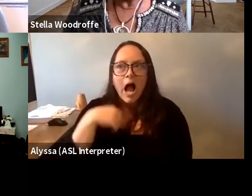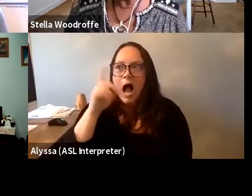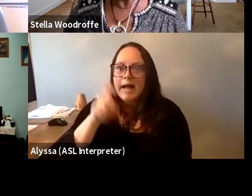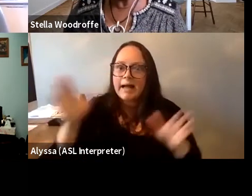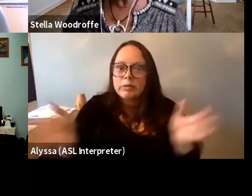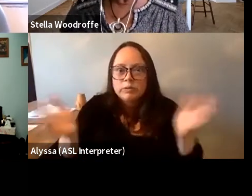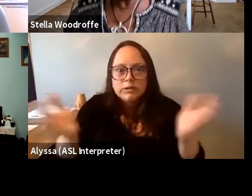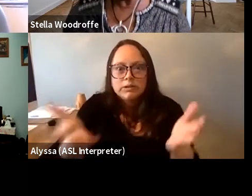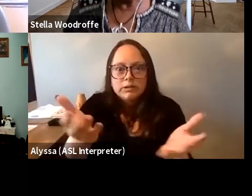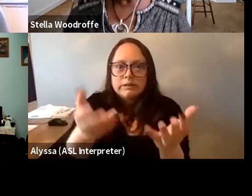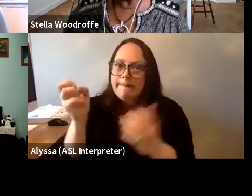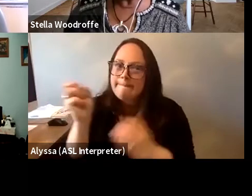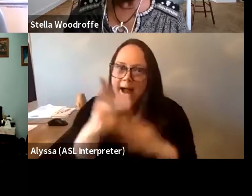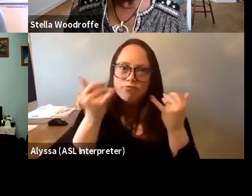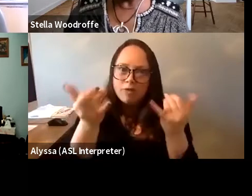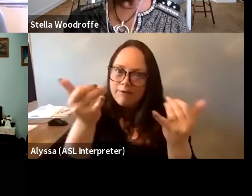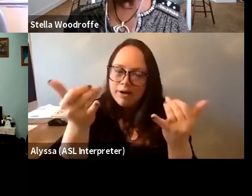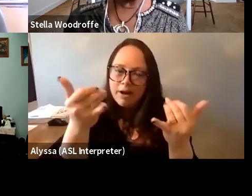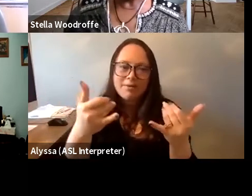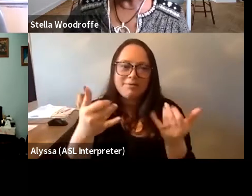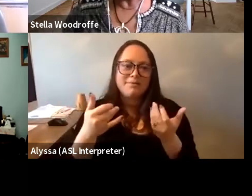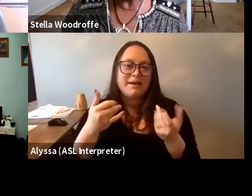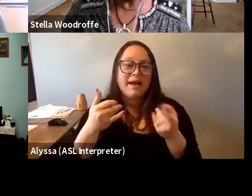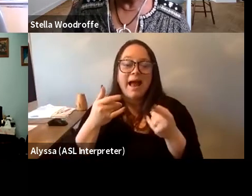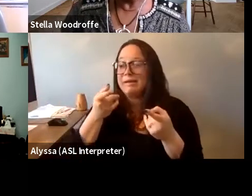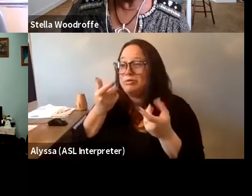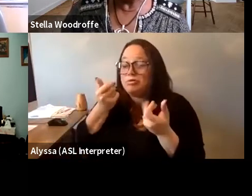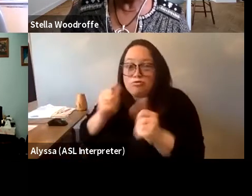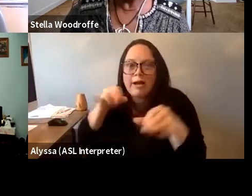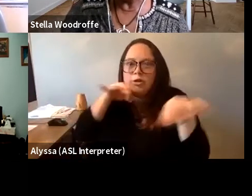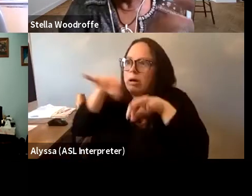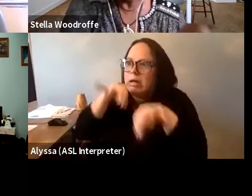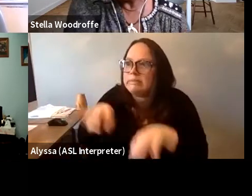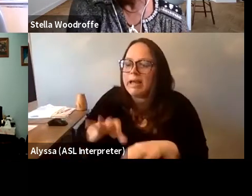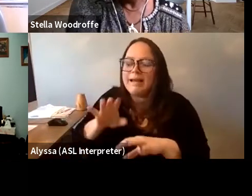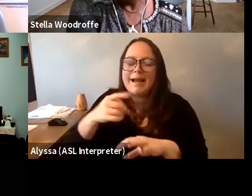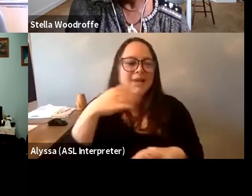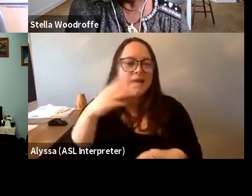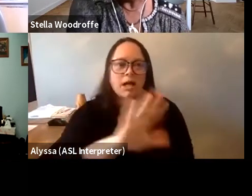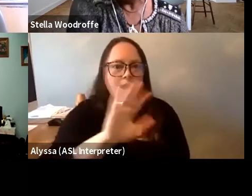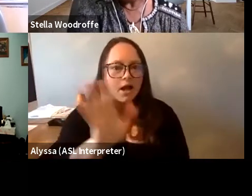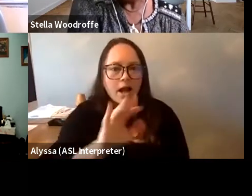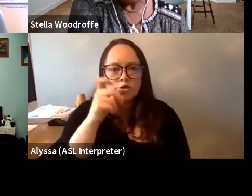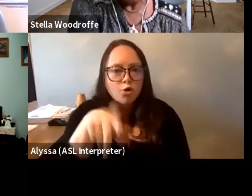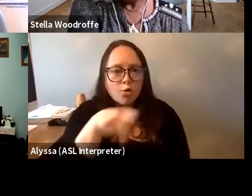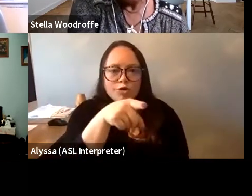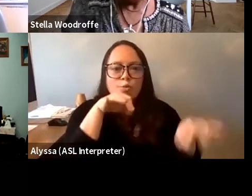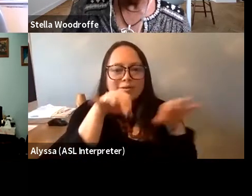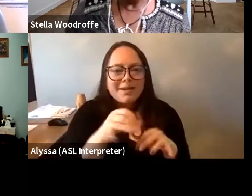But he is trying to explain that I'm like, I don't need you to explain. I just need you to get back there. And then